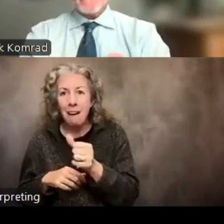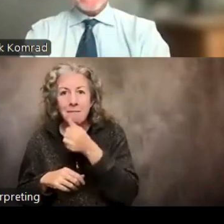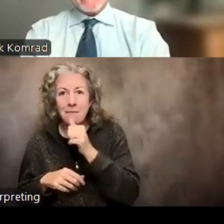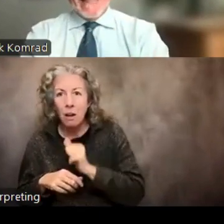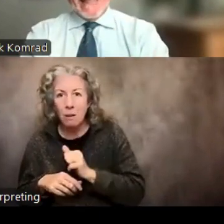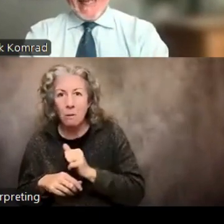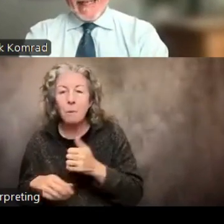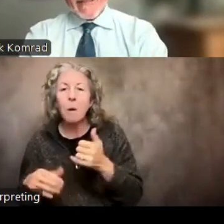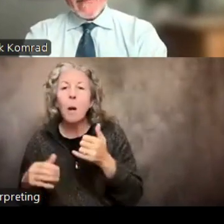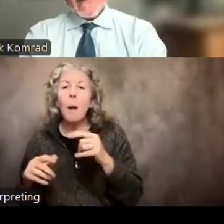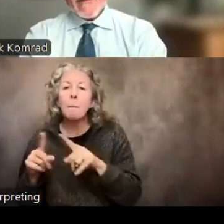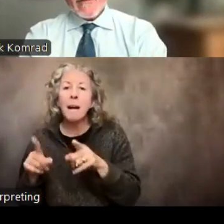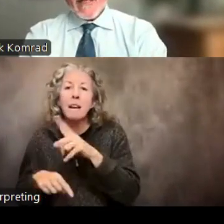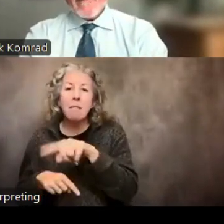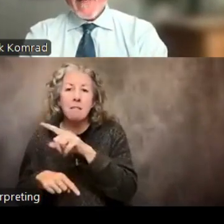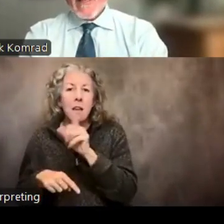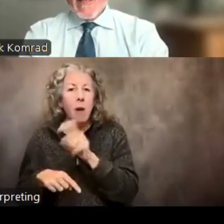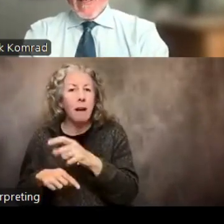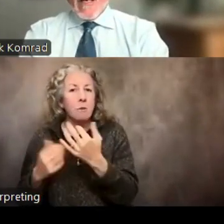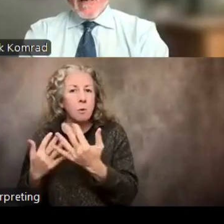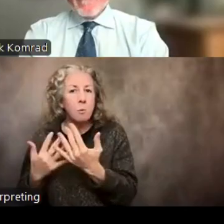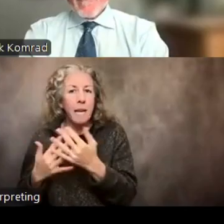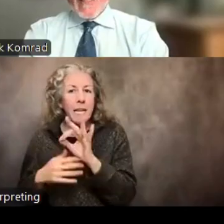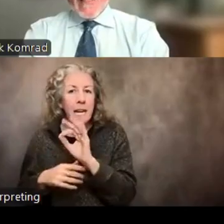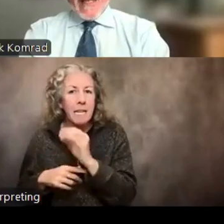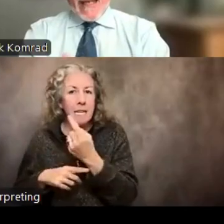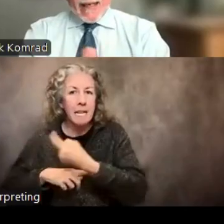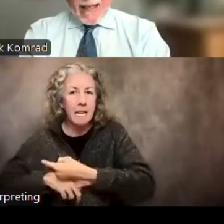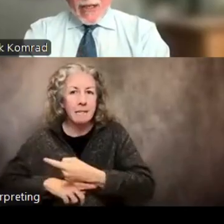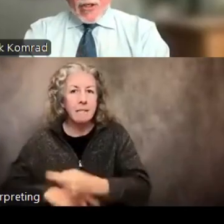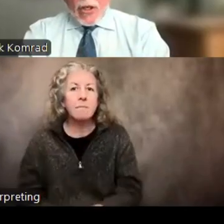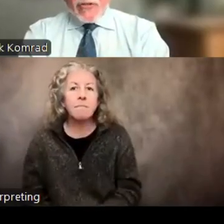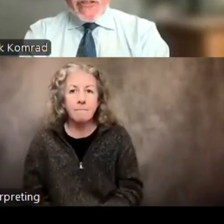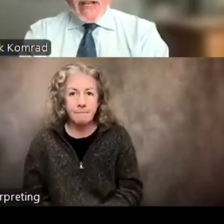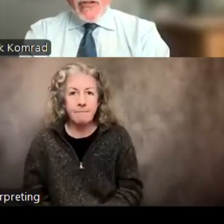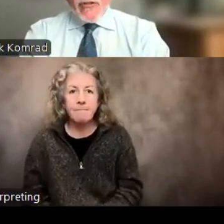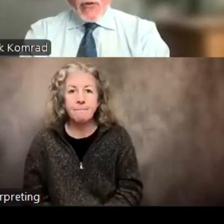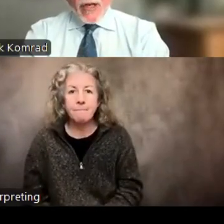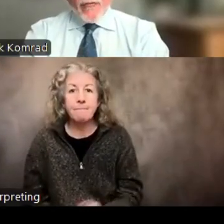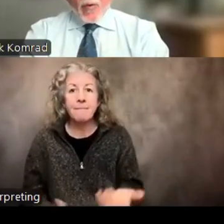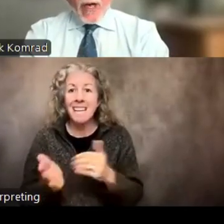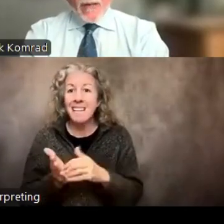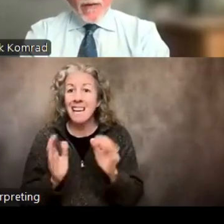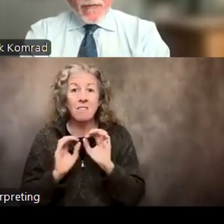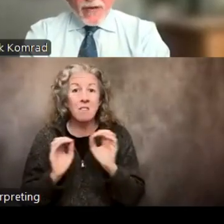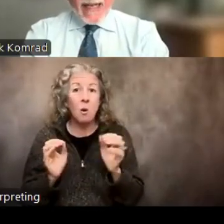wait 90 days, okay, and again, no statutory requirement for any